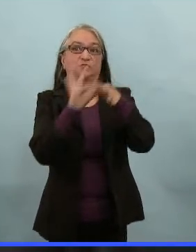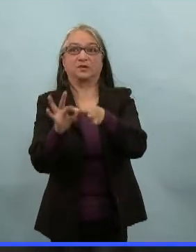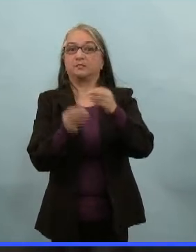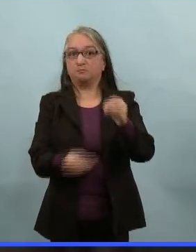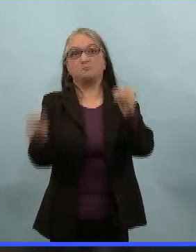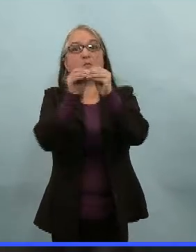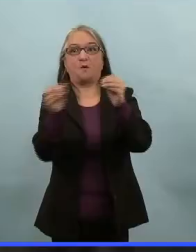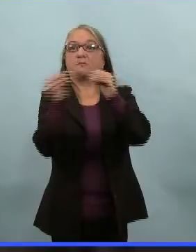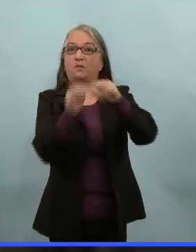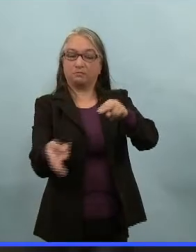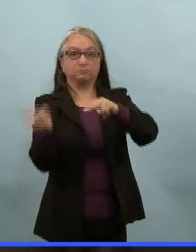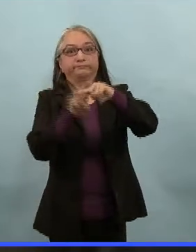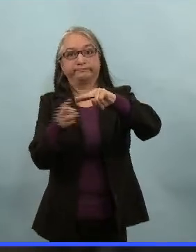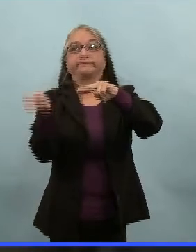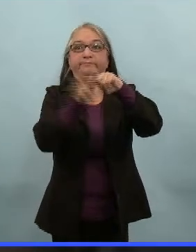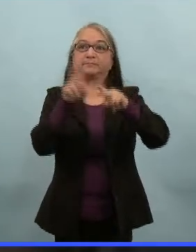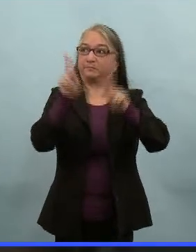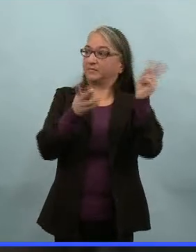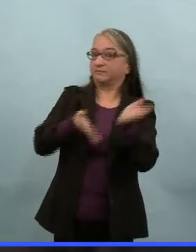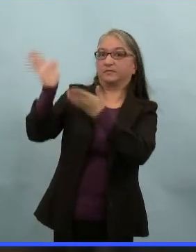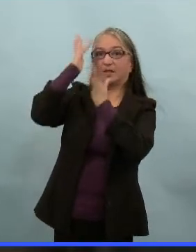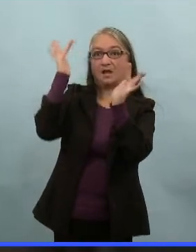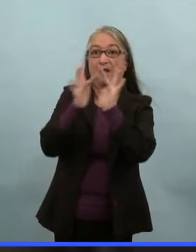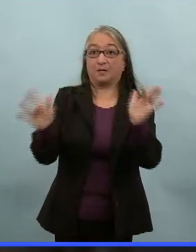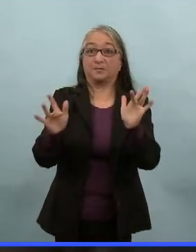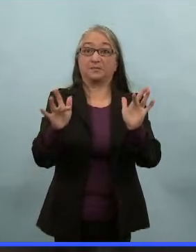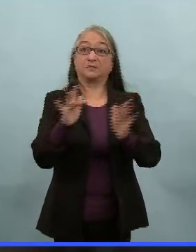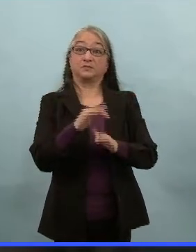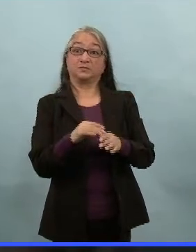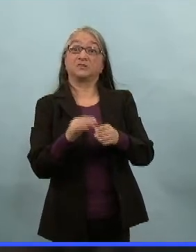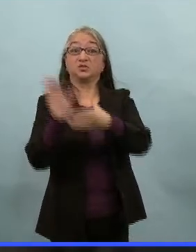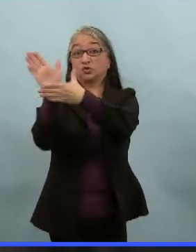health would be best able to answer that question because there is a lot more planning going on that